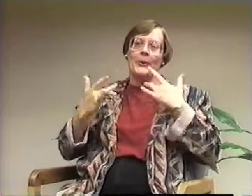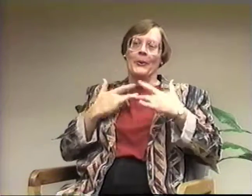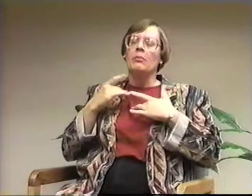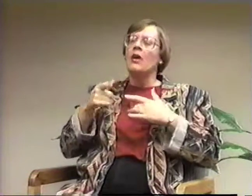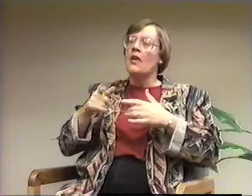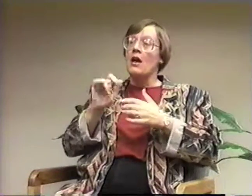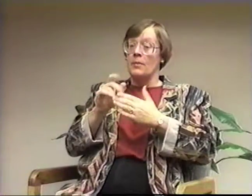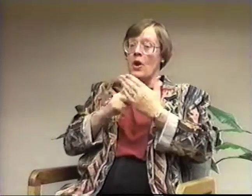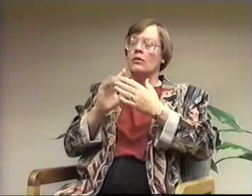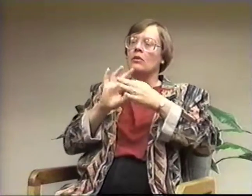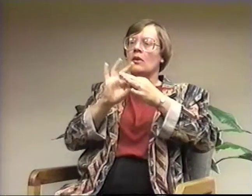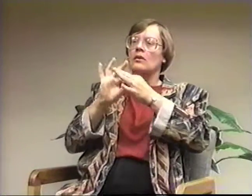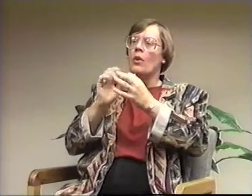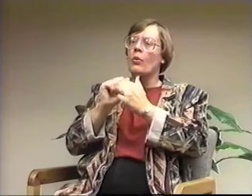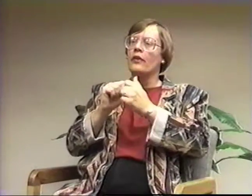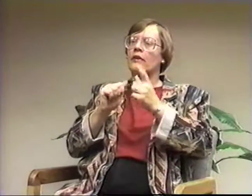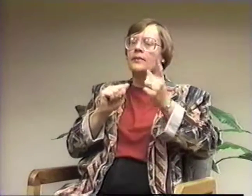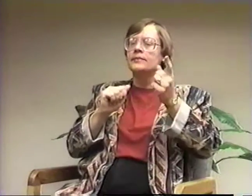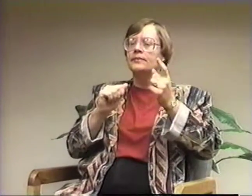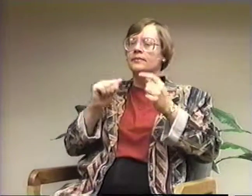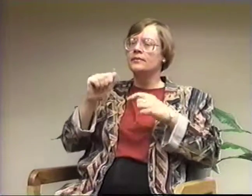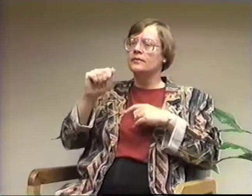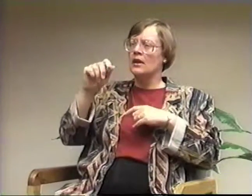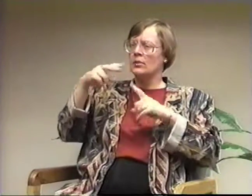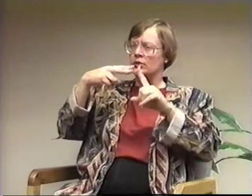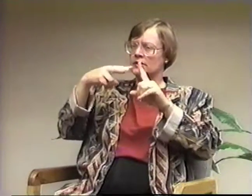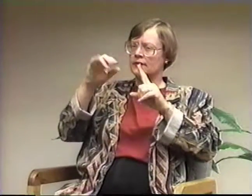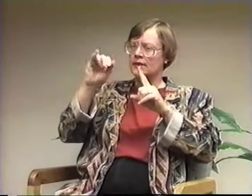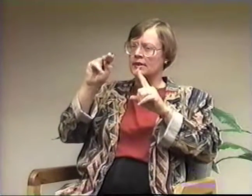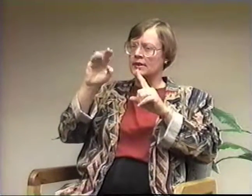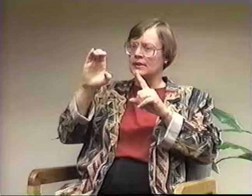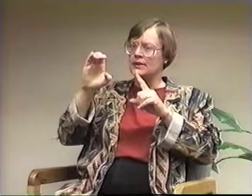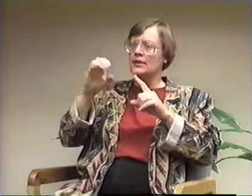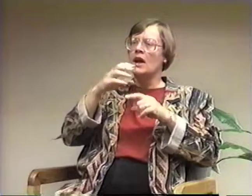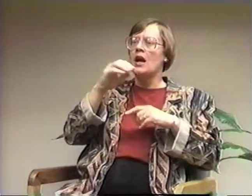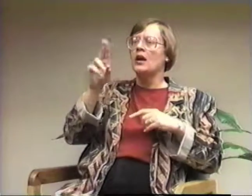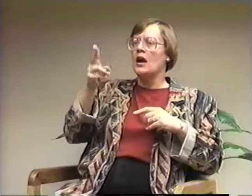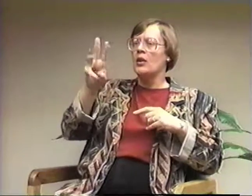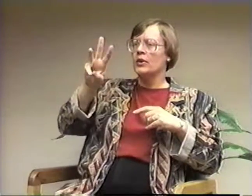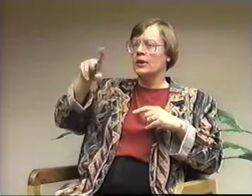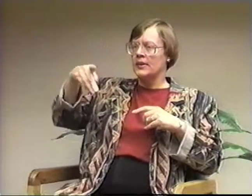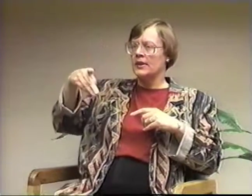This month we're going to be starting that and I'm so excited.